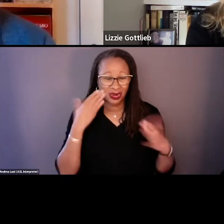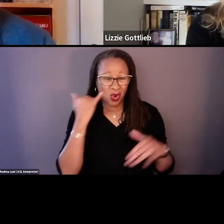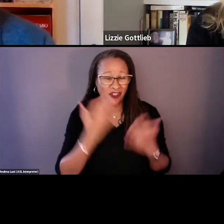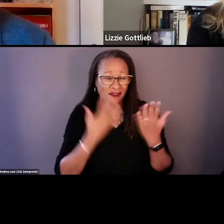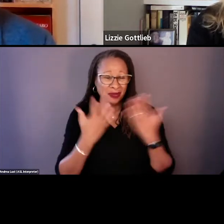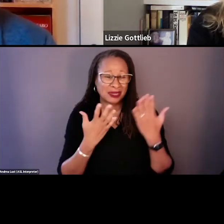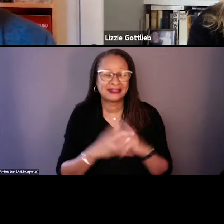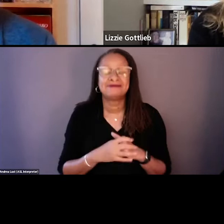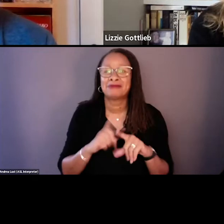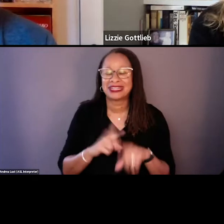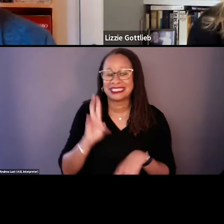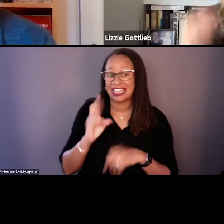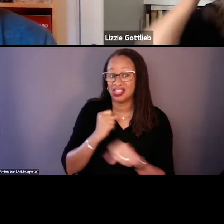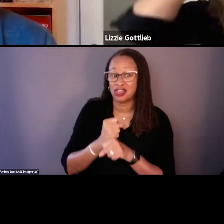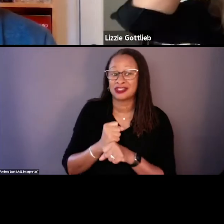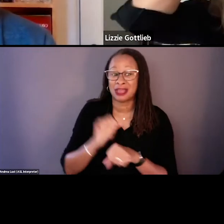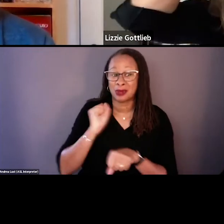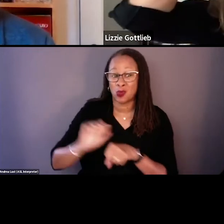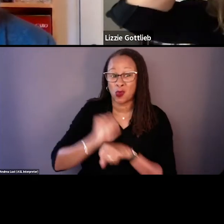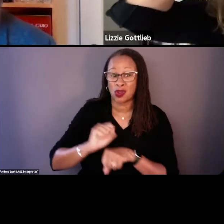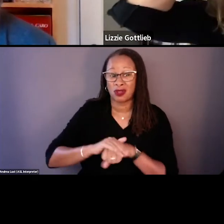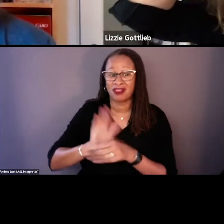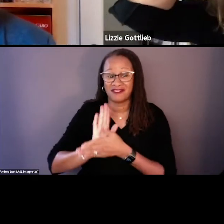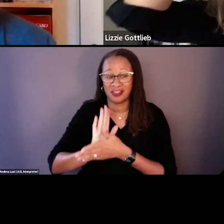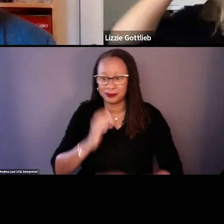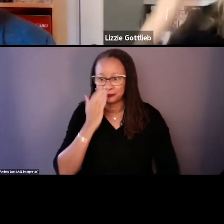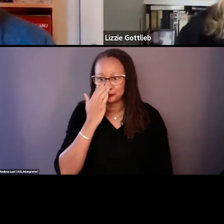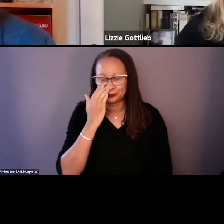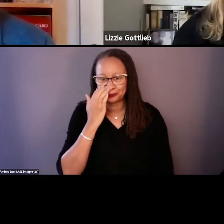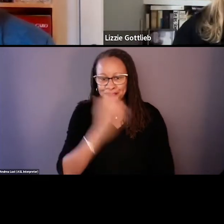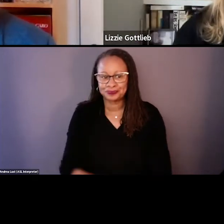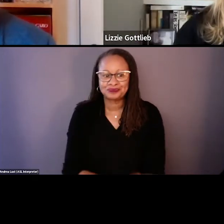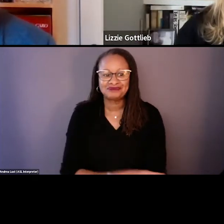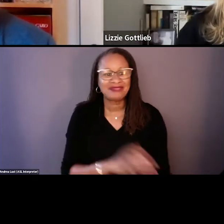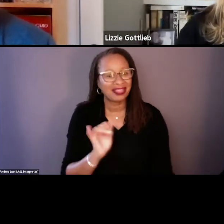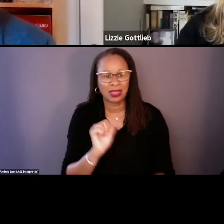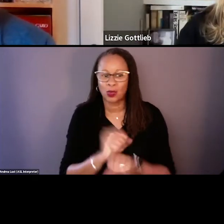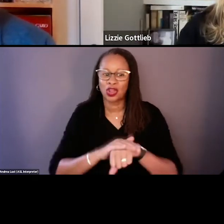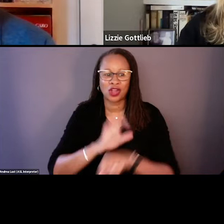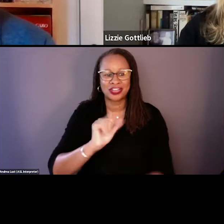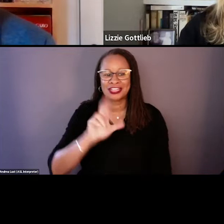I don't know if I'm embarrassed to tell you this, but it has been seven years that I've been working on this film. Okay. It's- - Like working